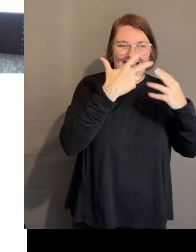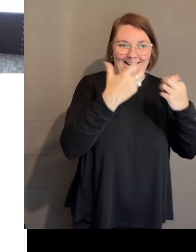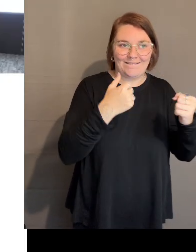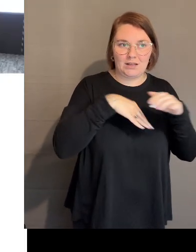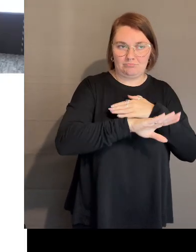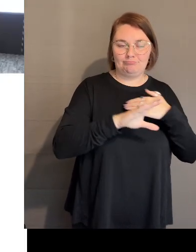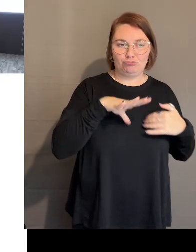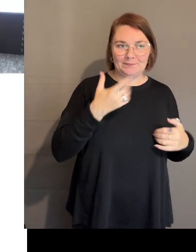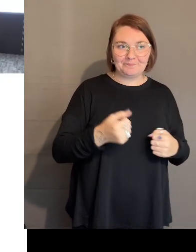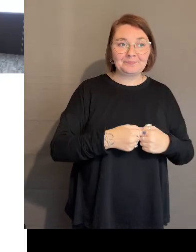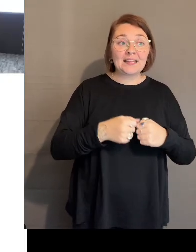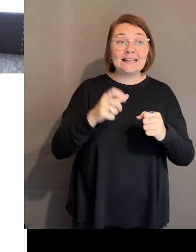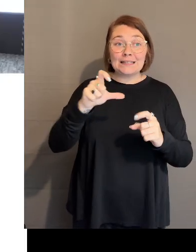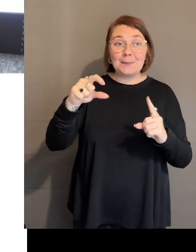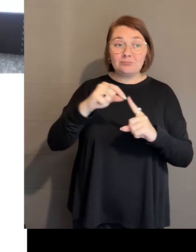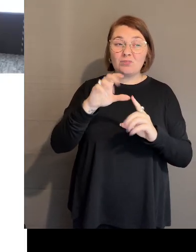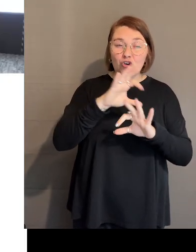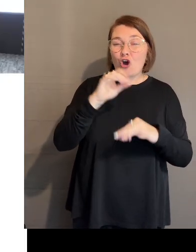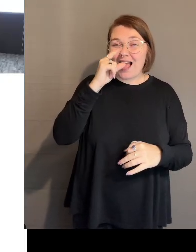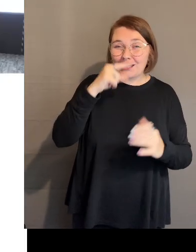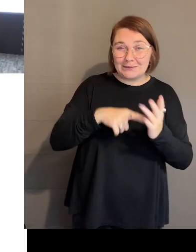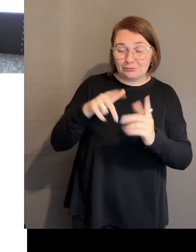Cp is very unlikely to be undiagnosed.